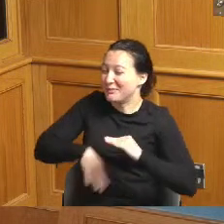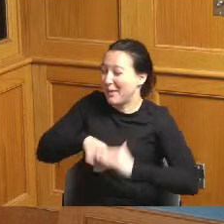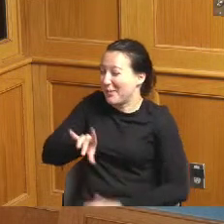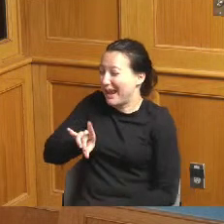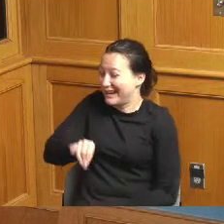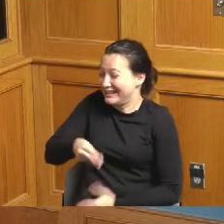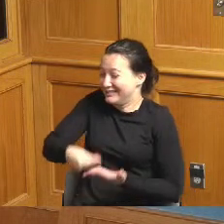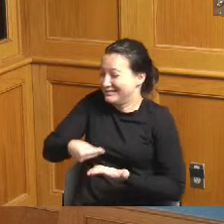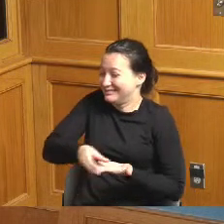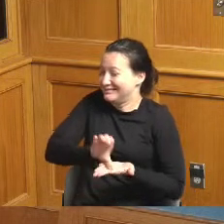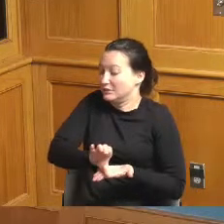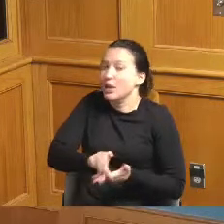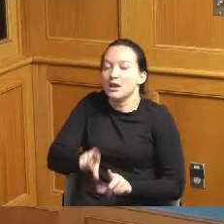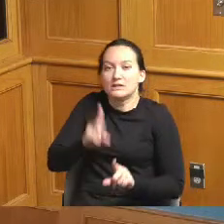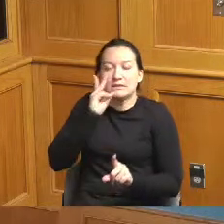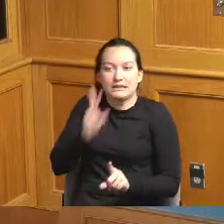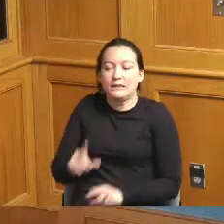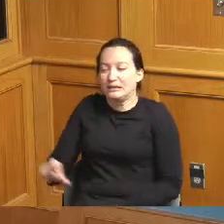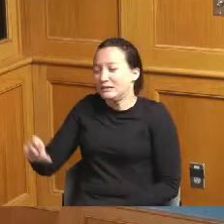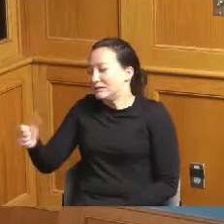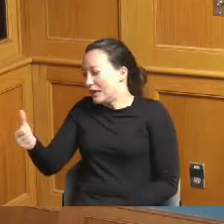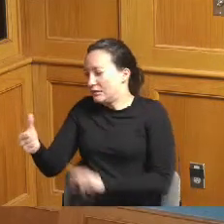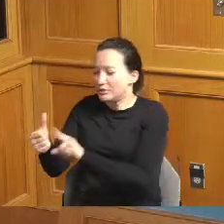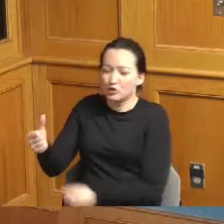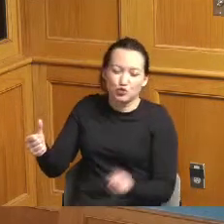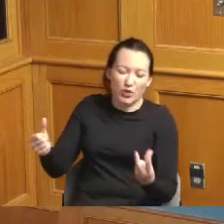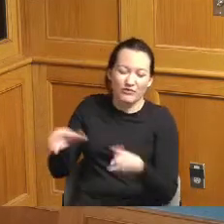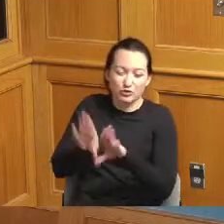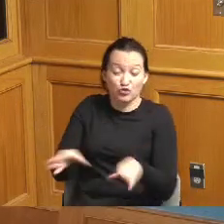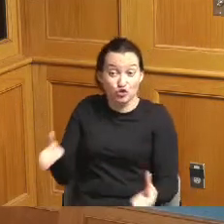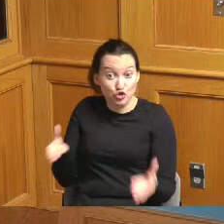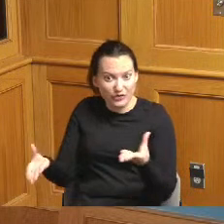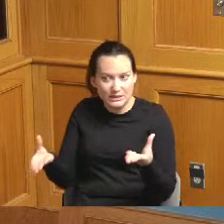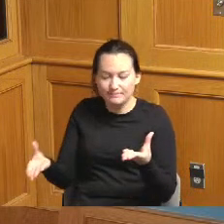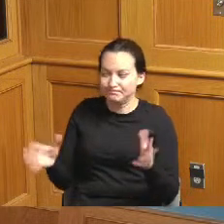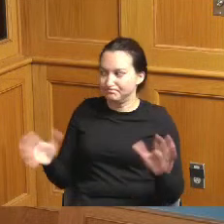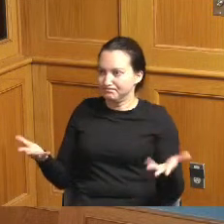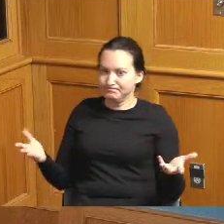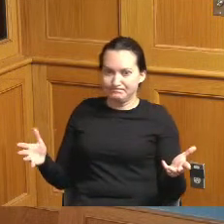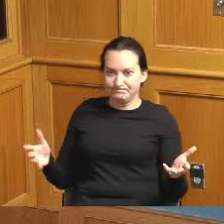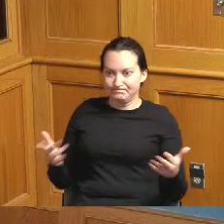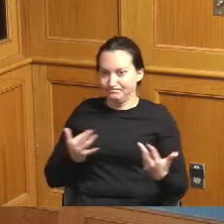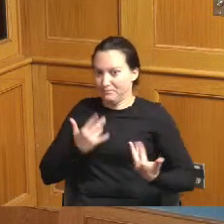what you're seeing are these 10 or 12 children services youth that are sort of awaiting placement